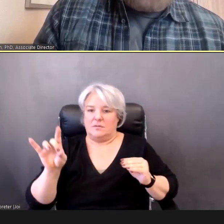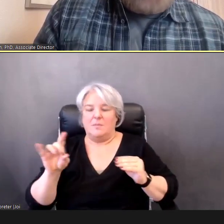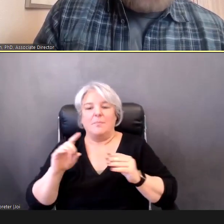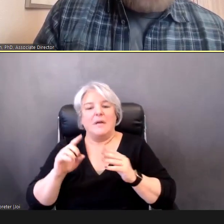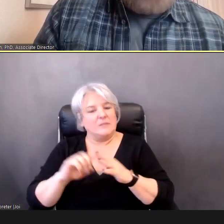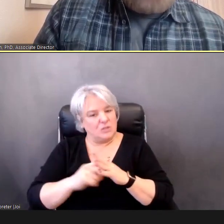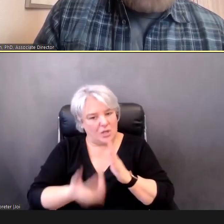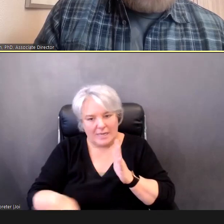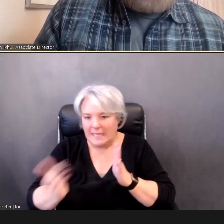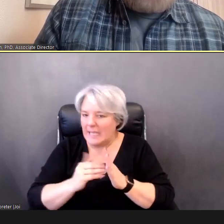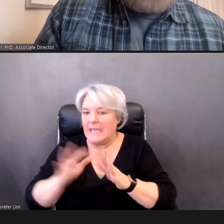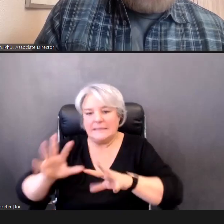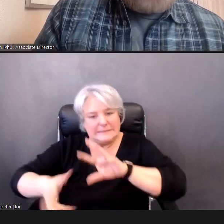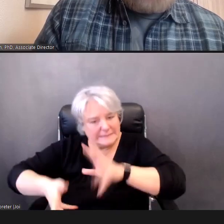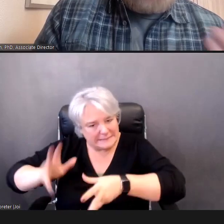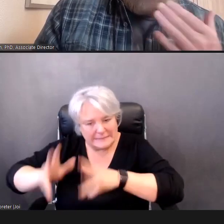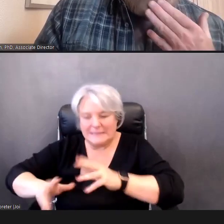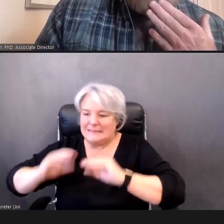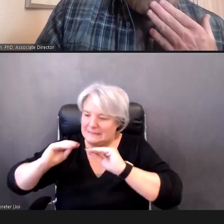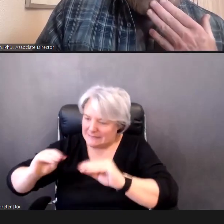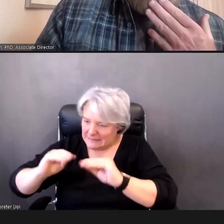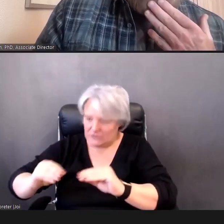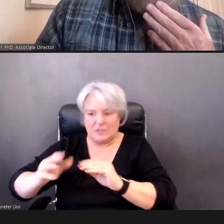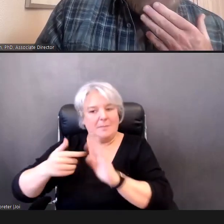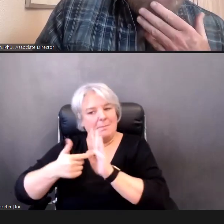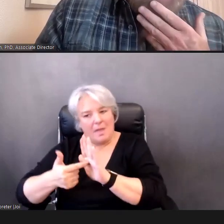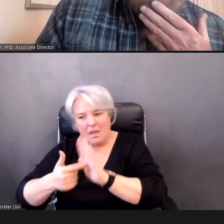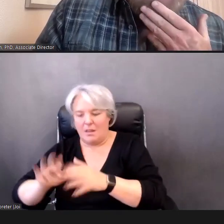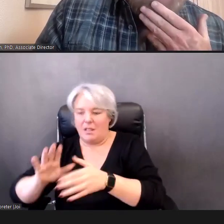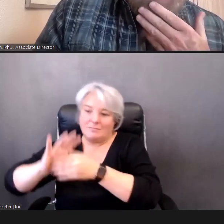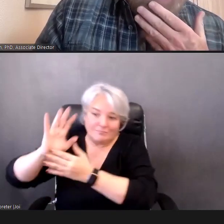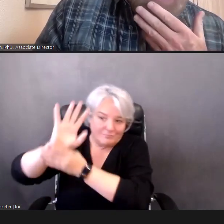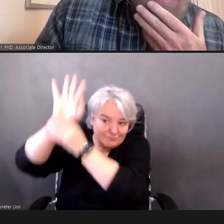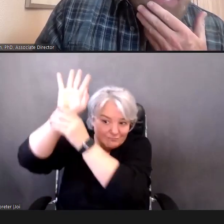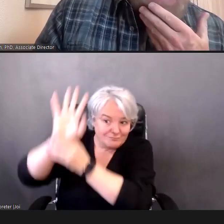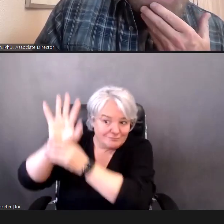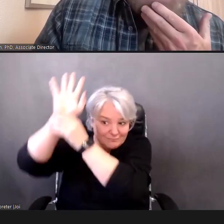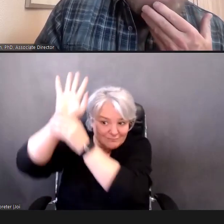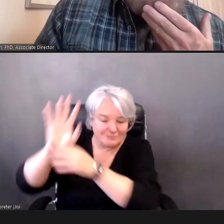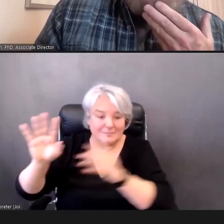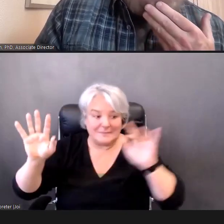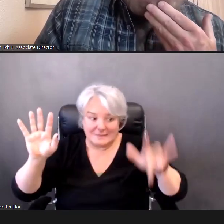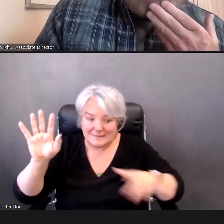again right again yes that's right if a